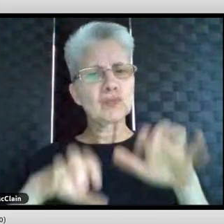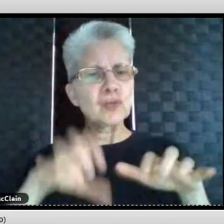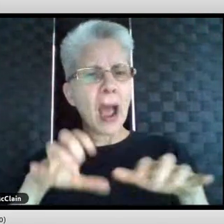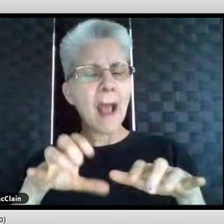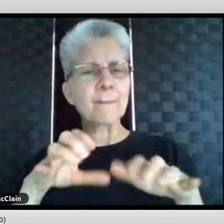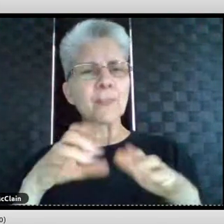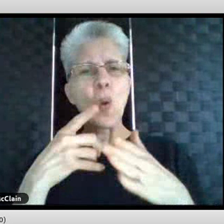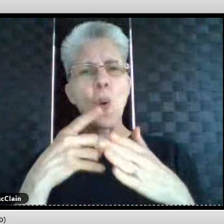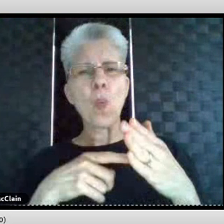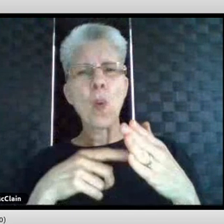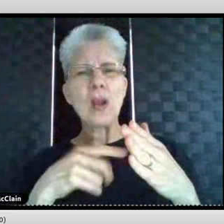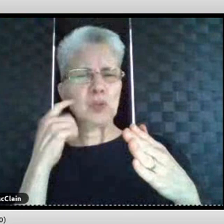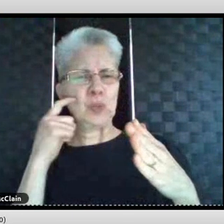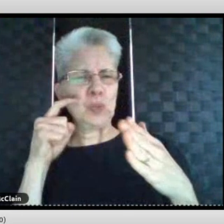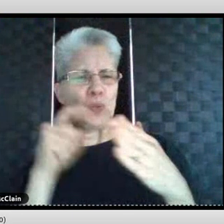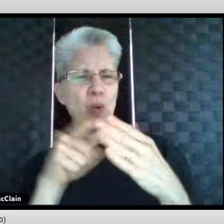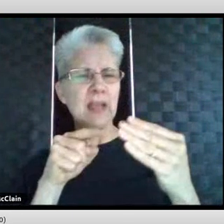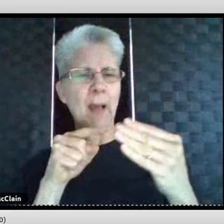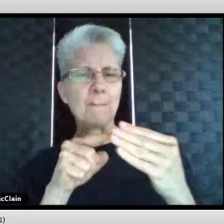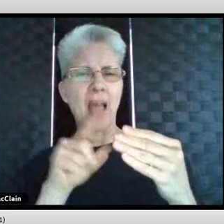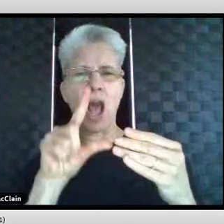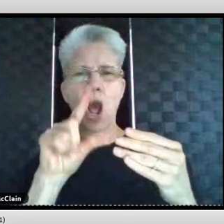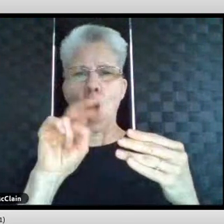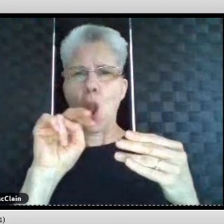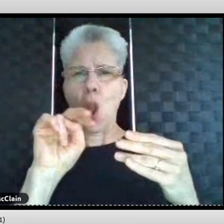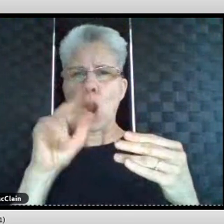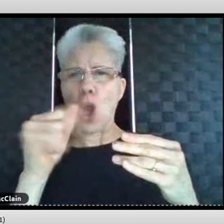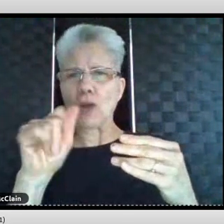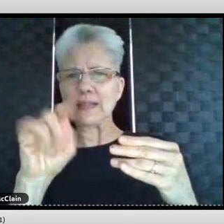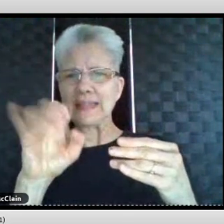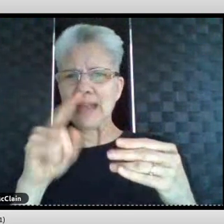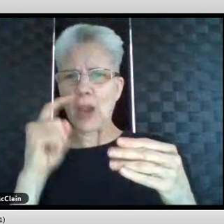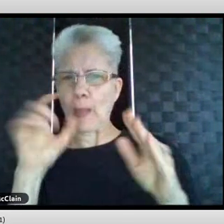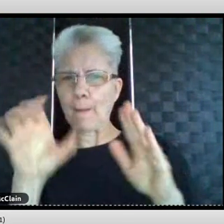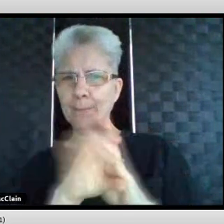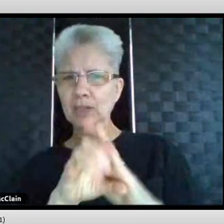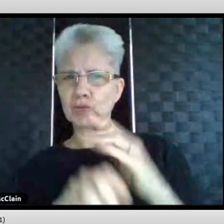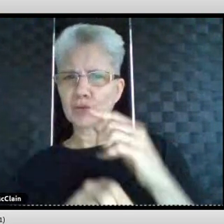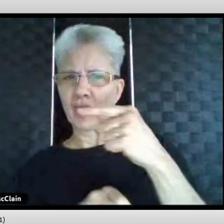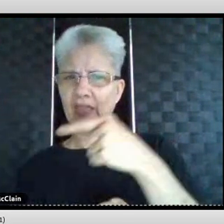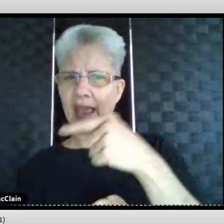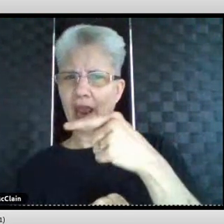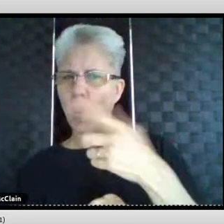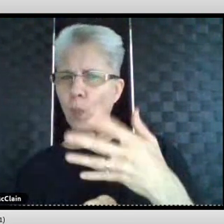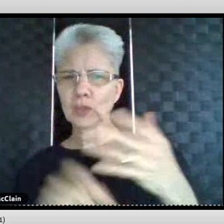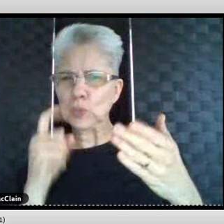What do you notice about the long tail in the image that you see on your screen? What do you notice?